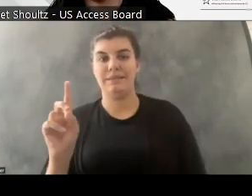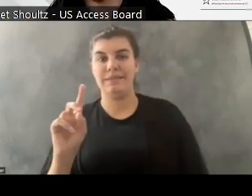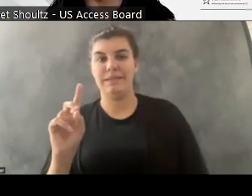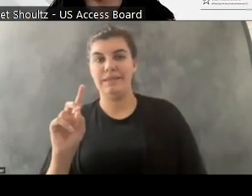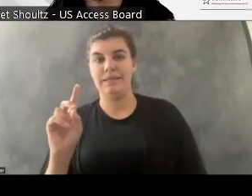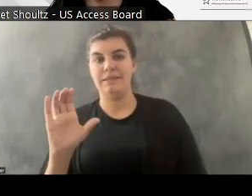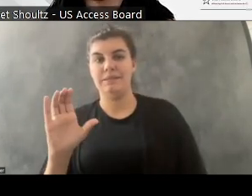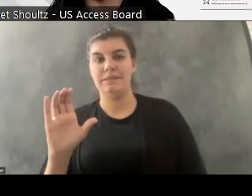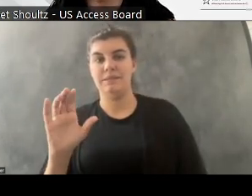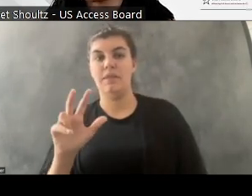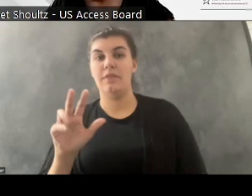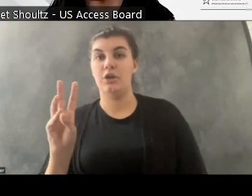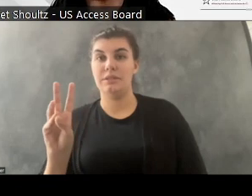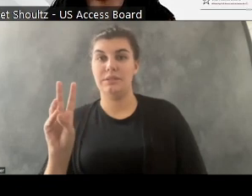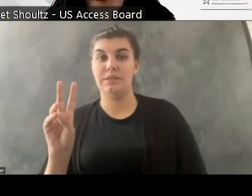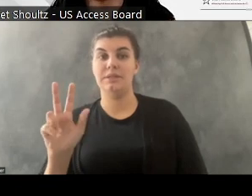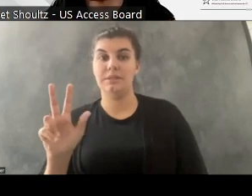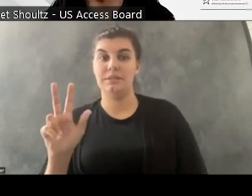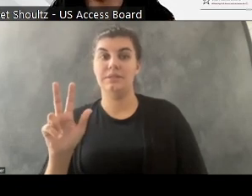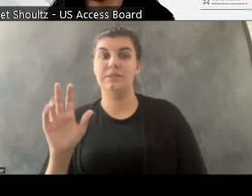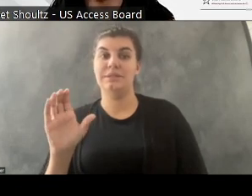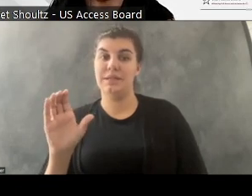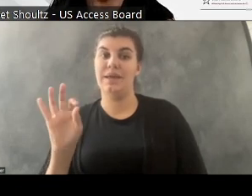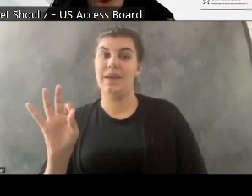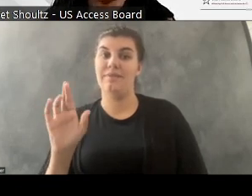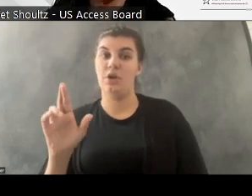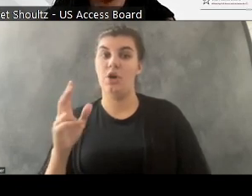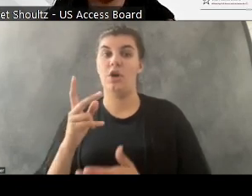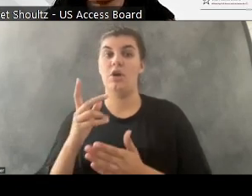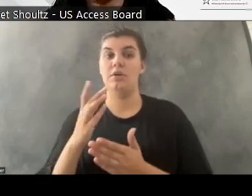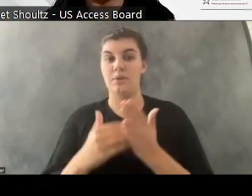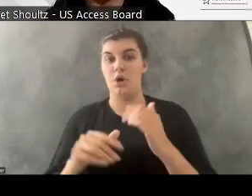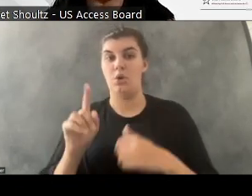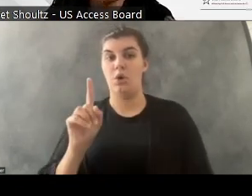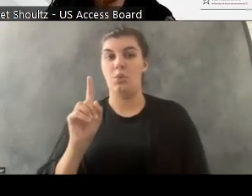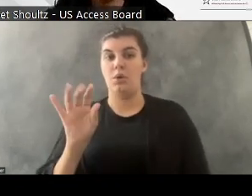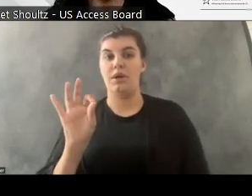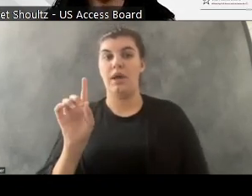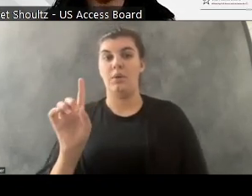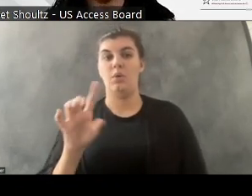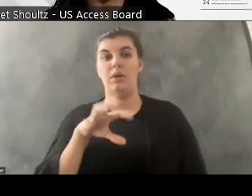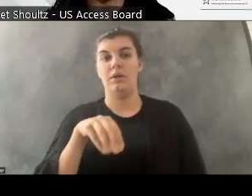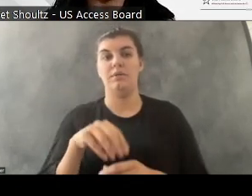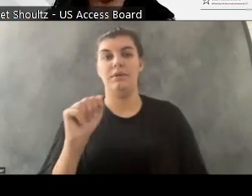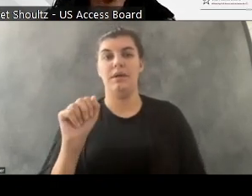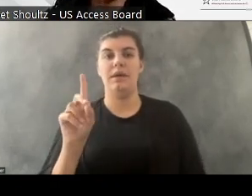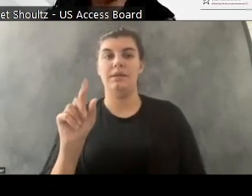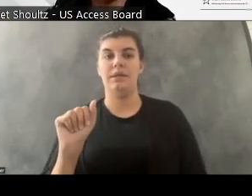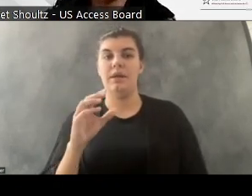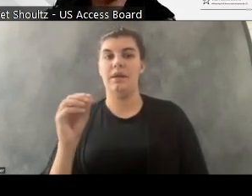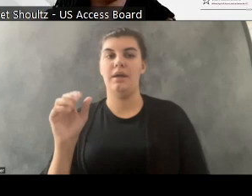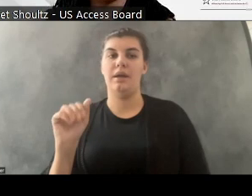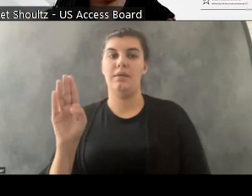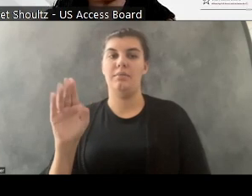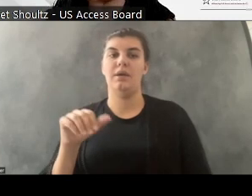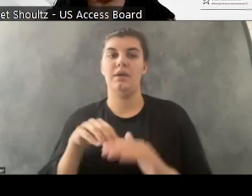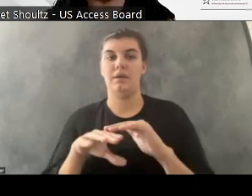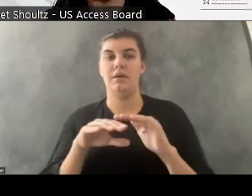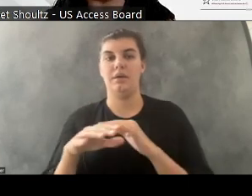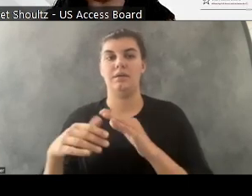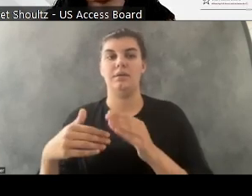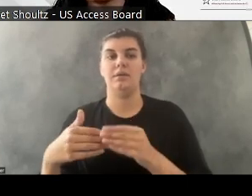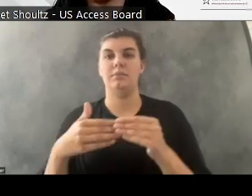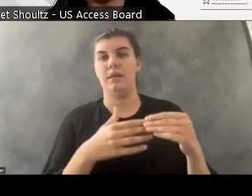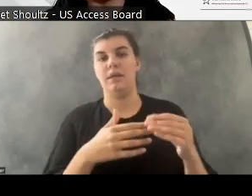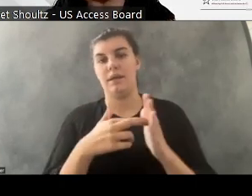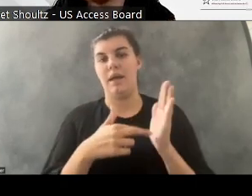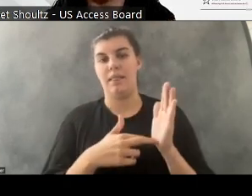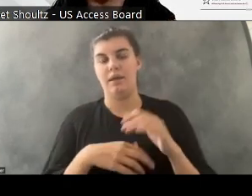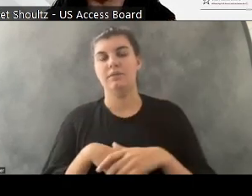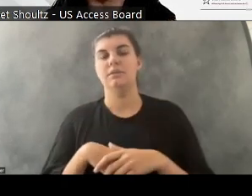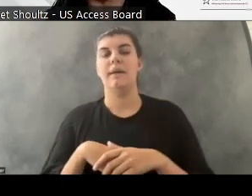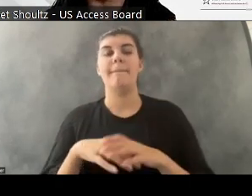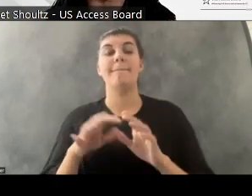to 36 CFR part 1191, essentially the ADA and ABA accessibility guidelines, with